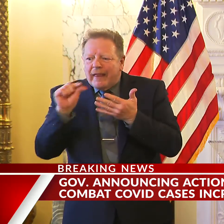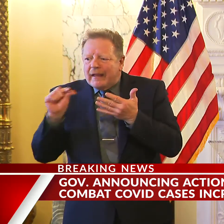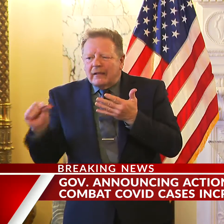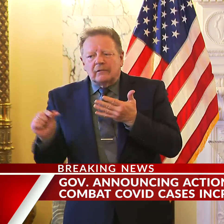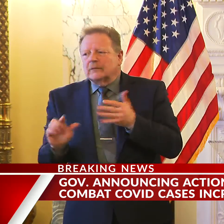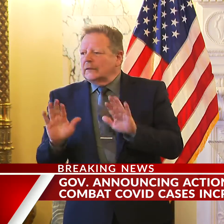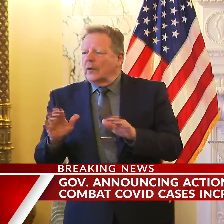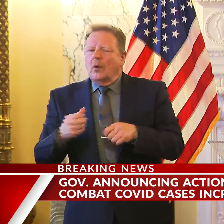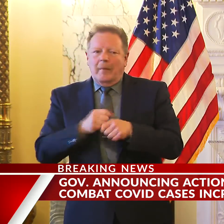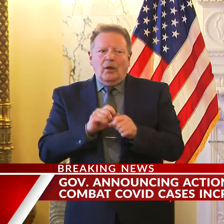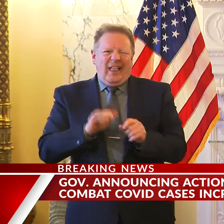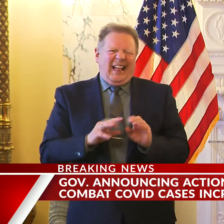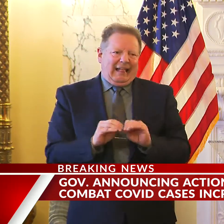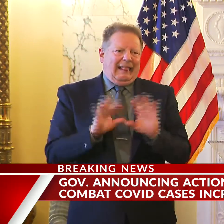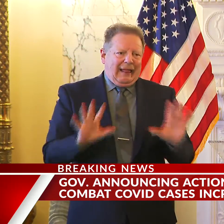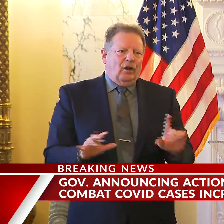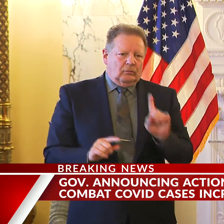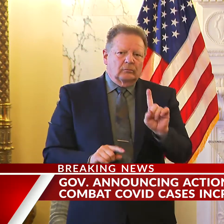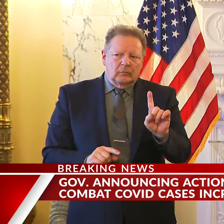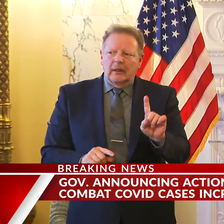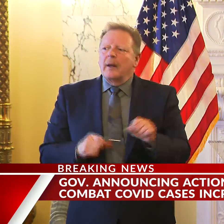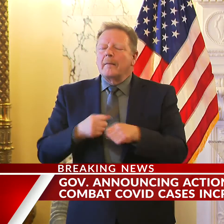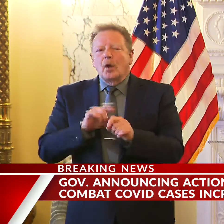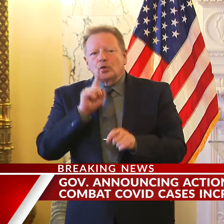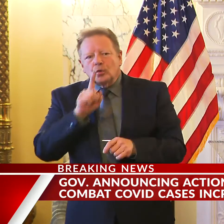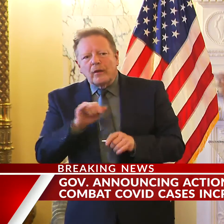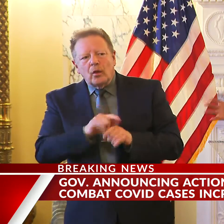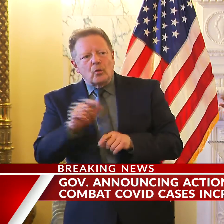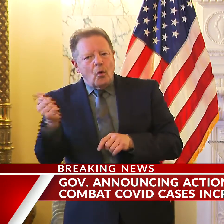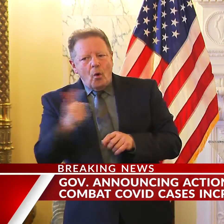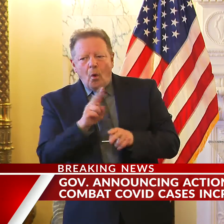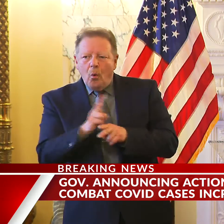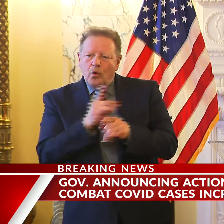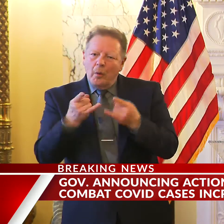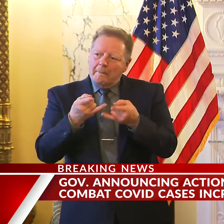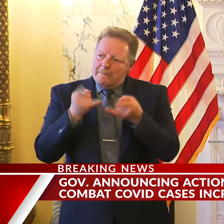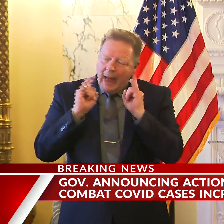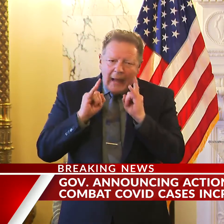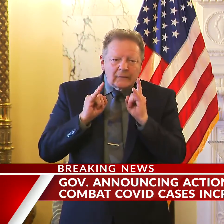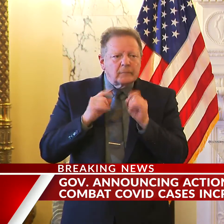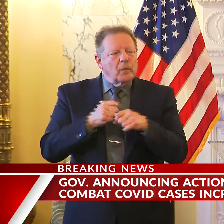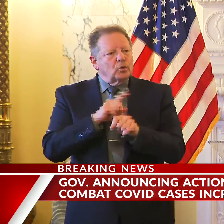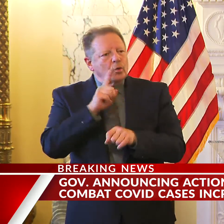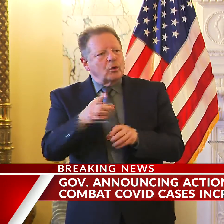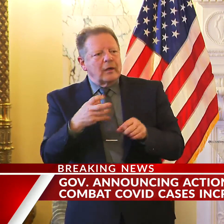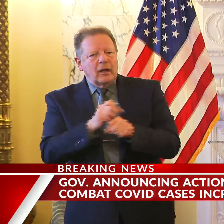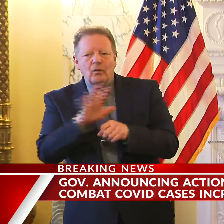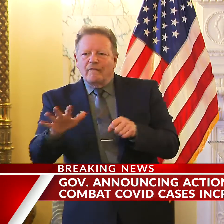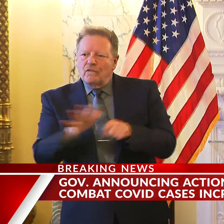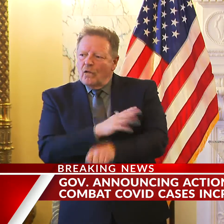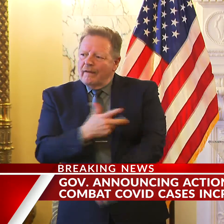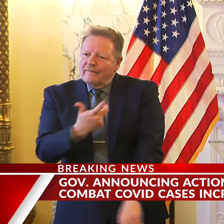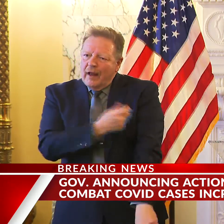TAKING CARE OF FOR NON EMERGENT SITUATIONS. WE WANT SURE PEOPLE HAVE THAT MESSAGE.